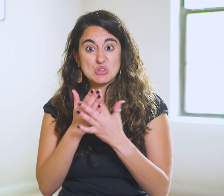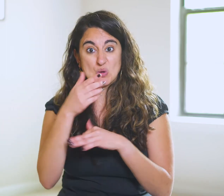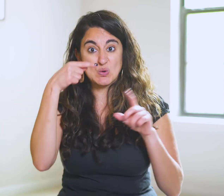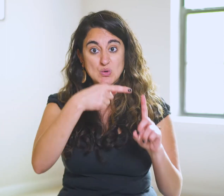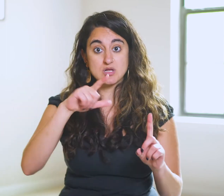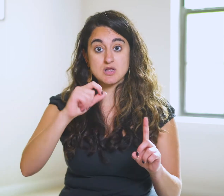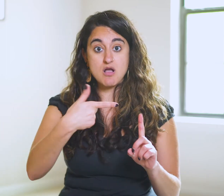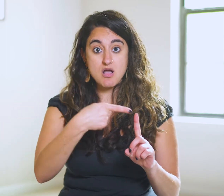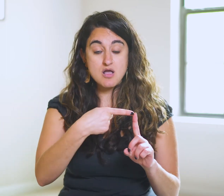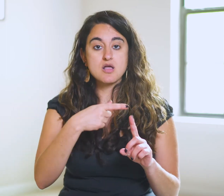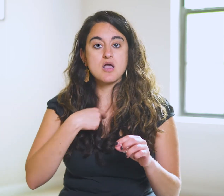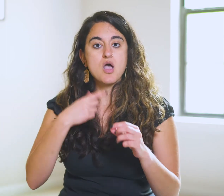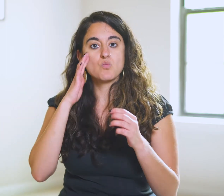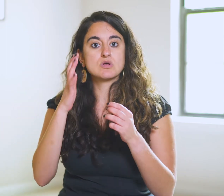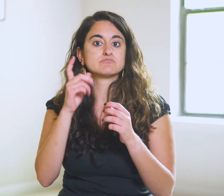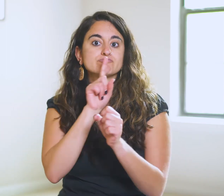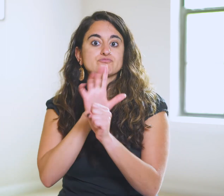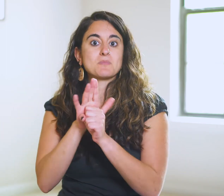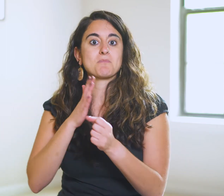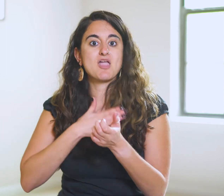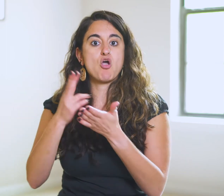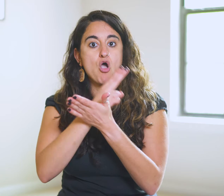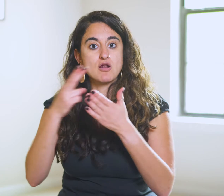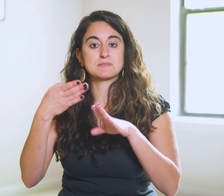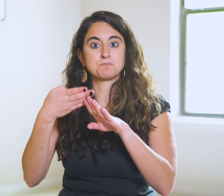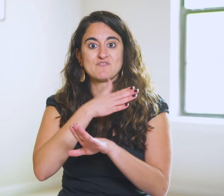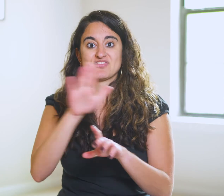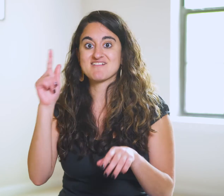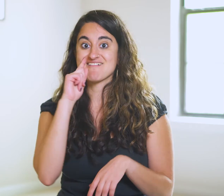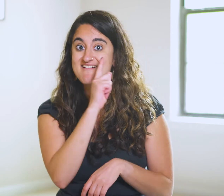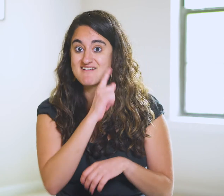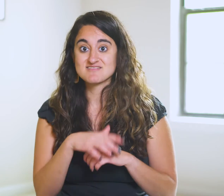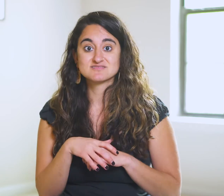when through you, O Gog, I vindicate My holiness before their eyes.”